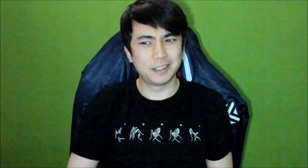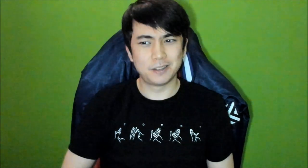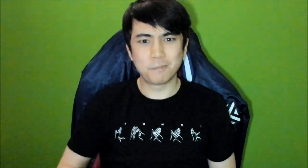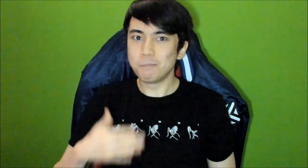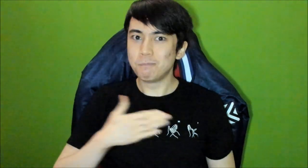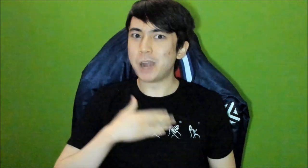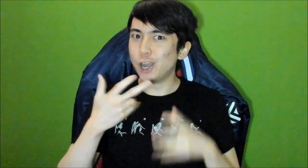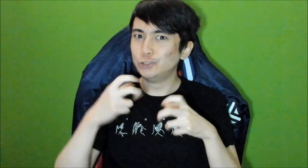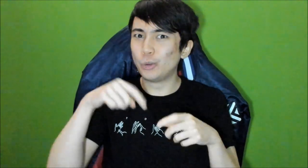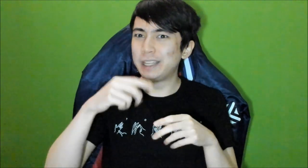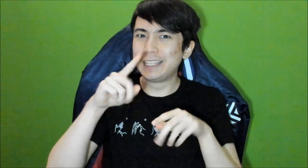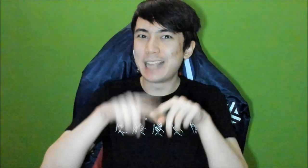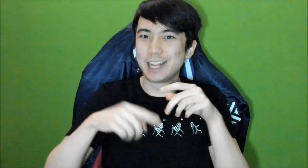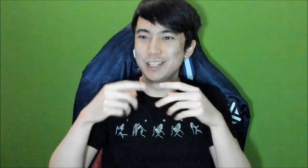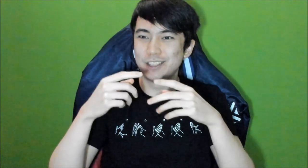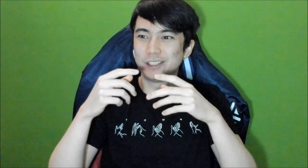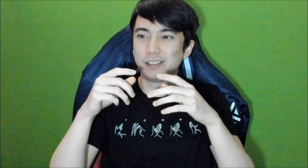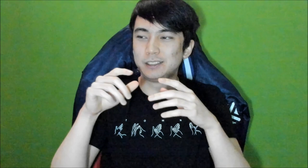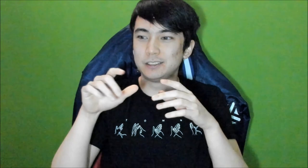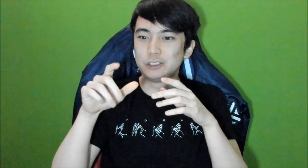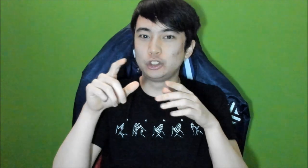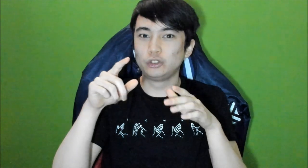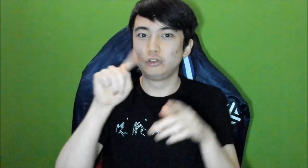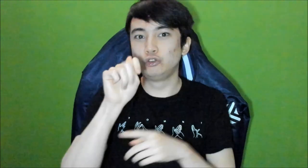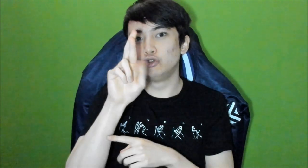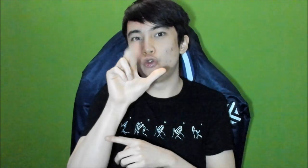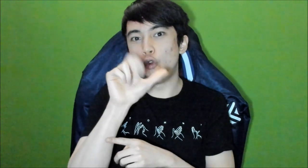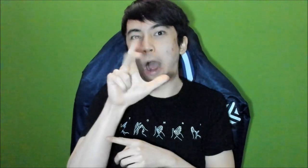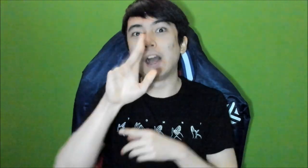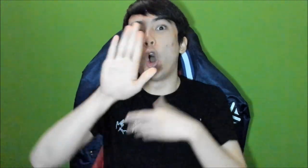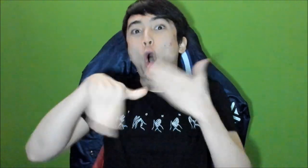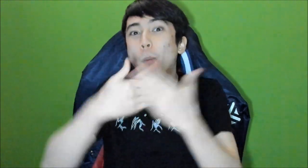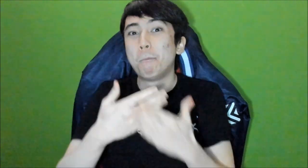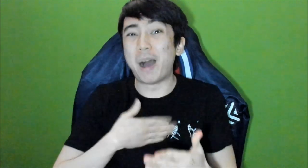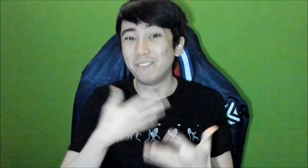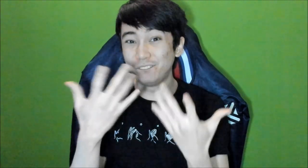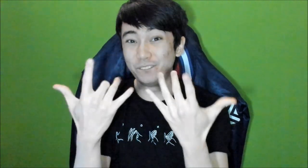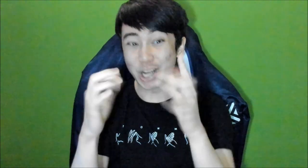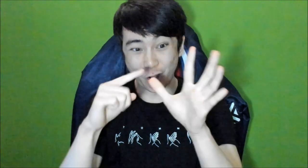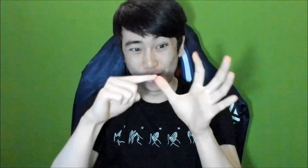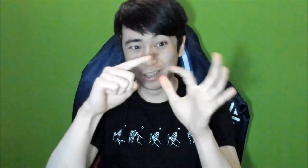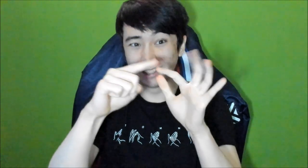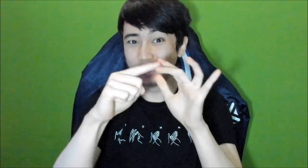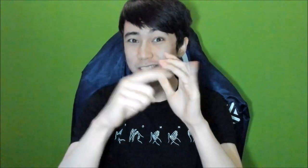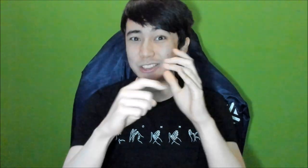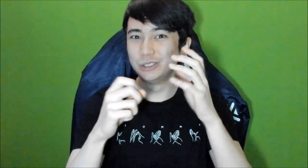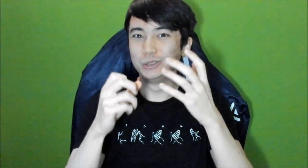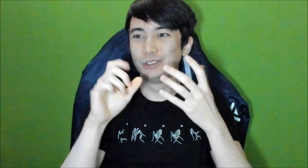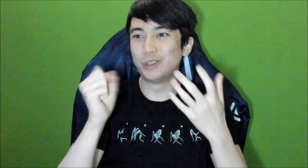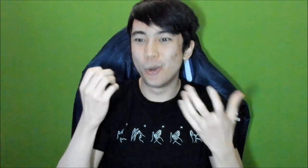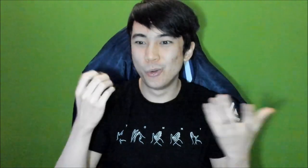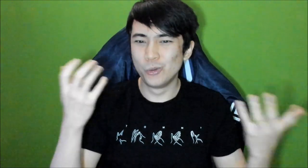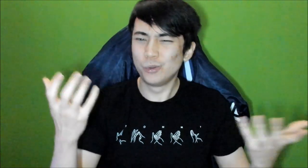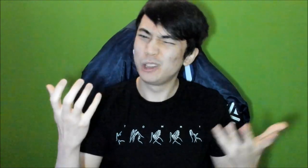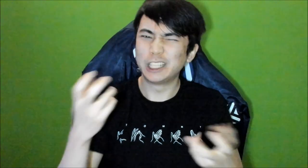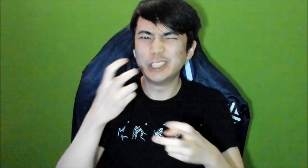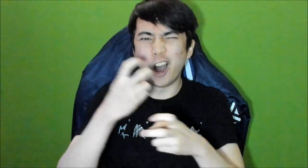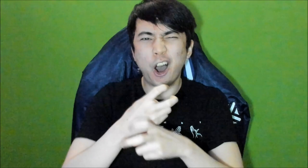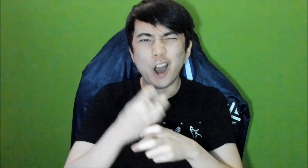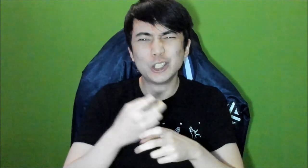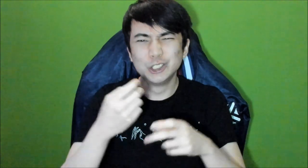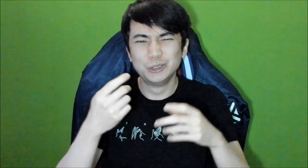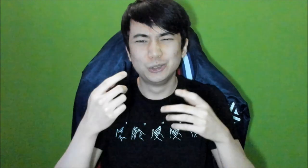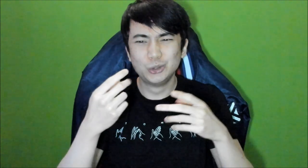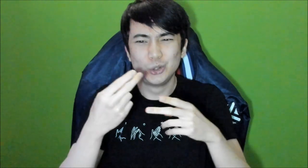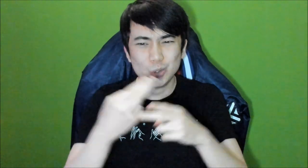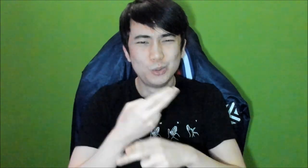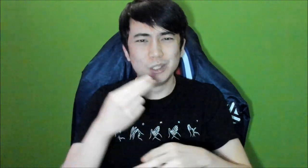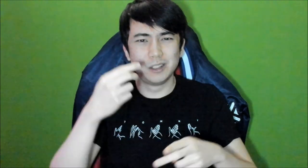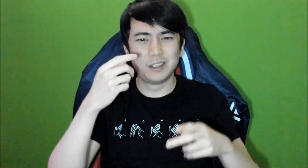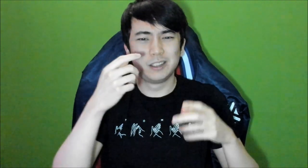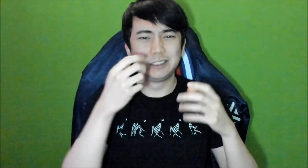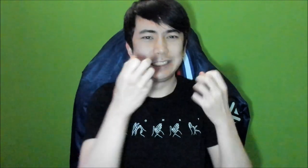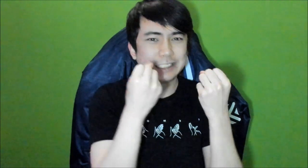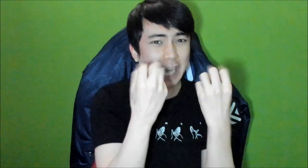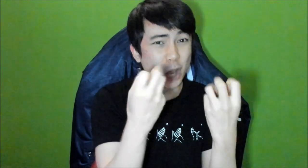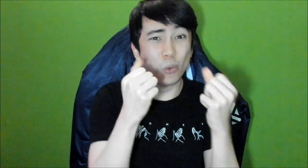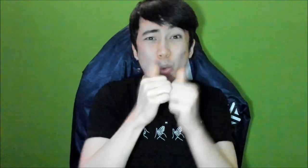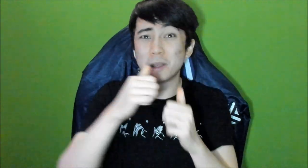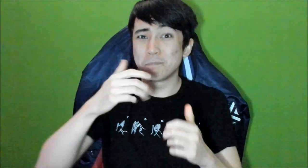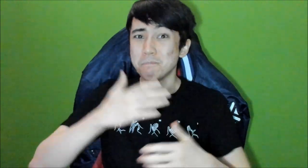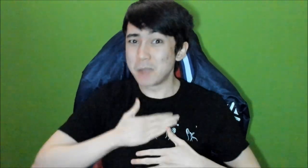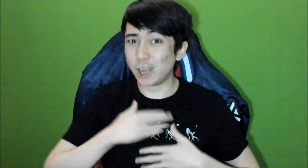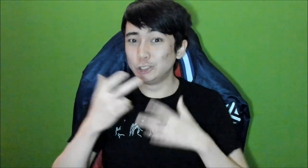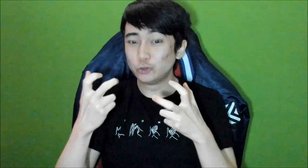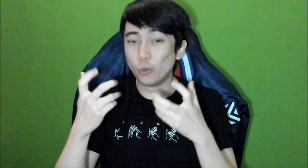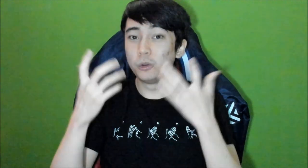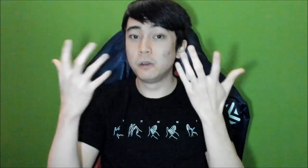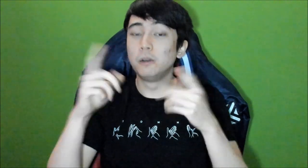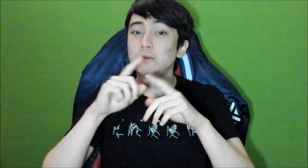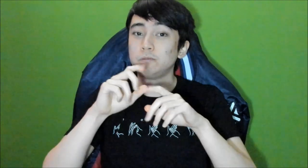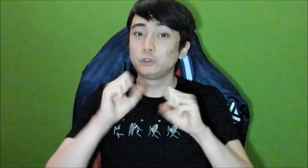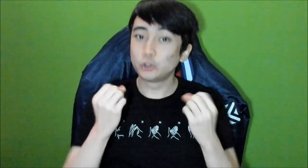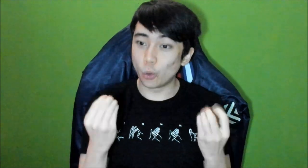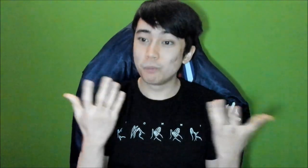My controllers can't track all of my fingers exactly so it's hard to use Sign Language with my controllers